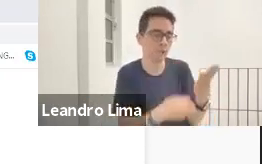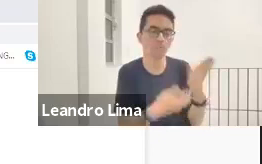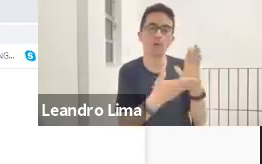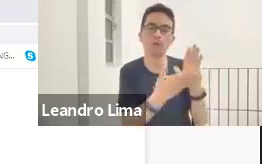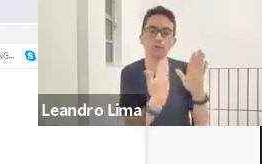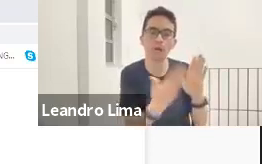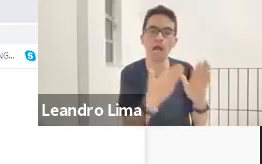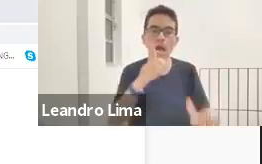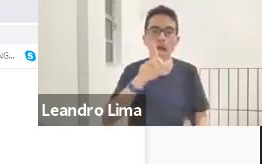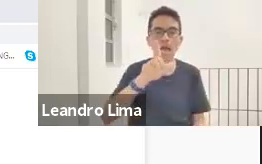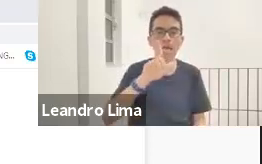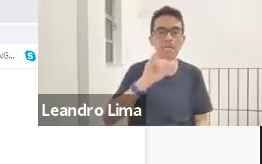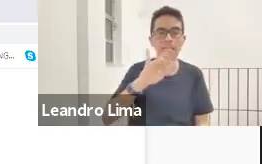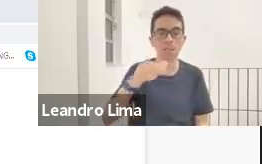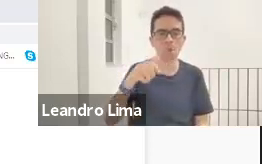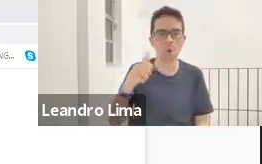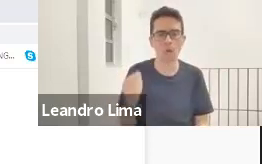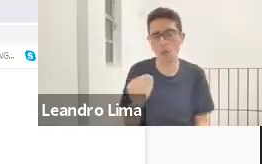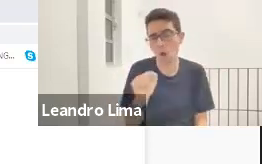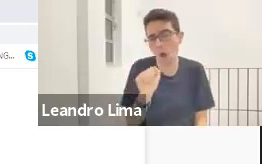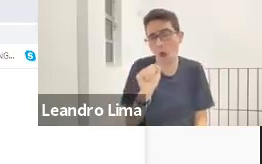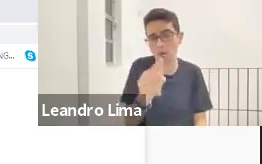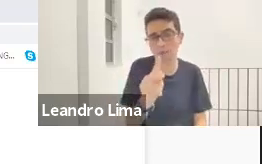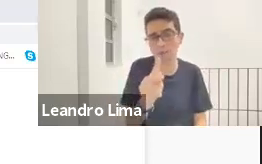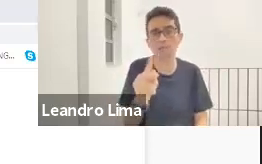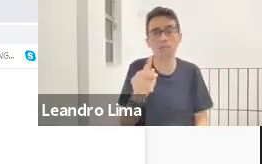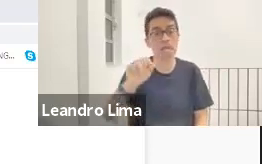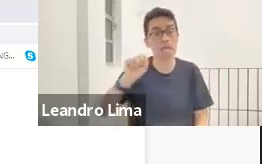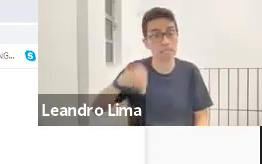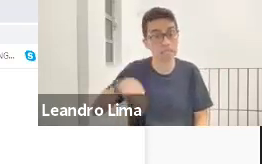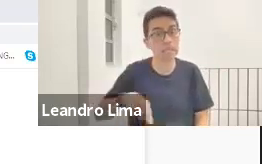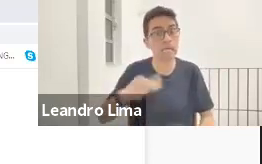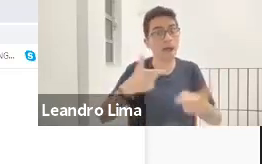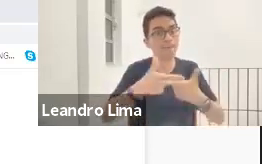those have been expanded.